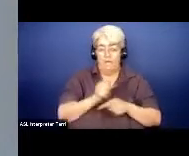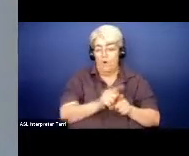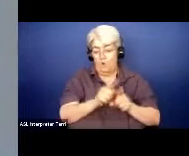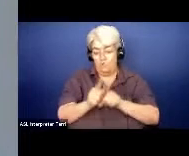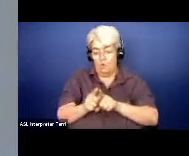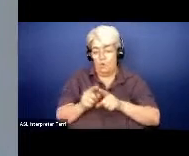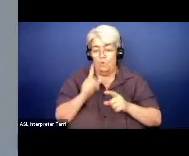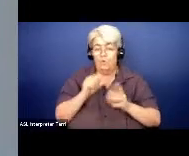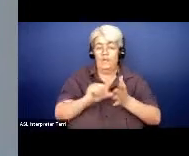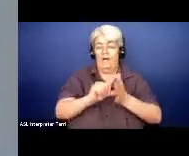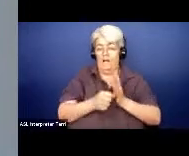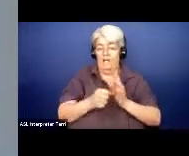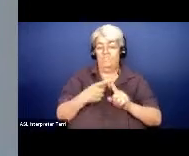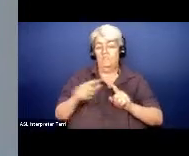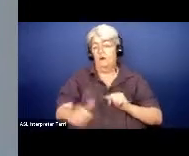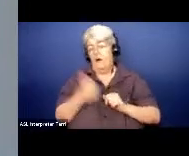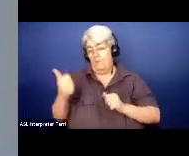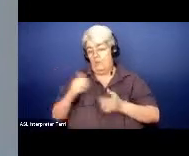some thorough partners and initiatives.